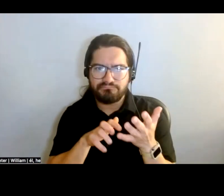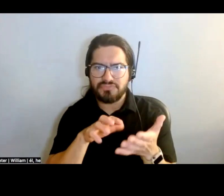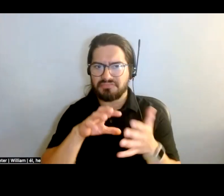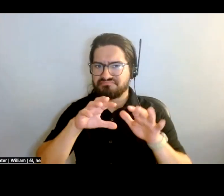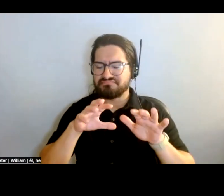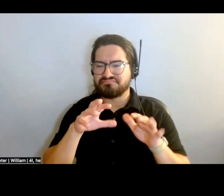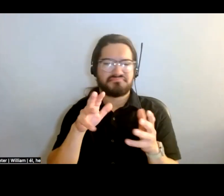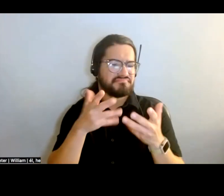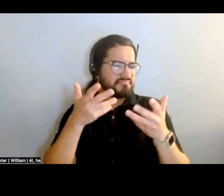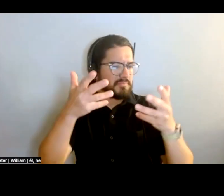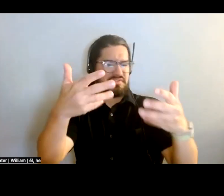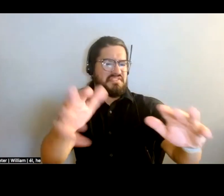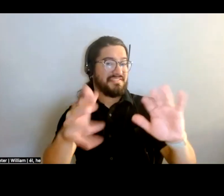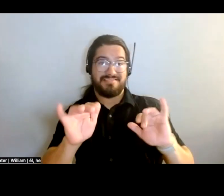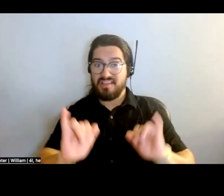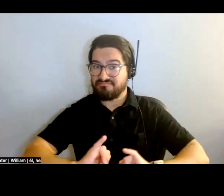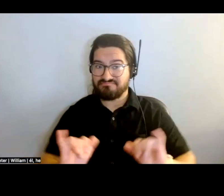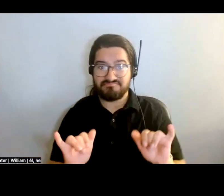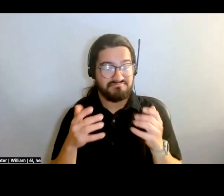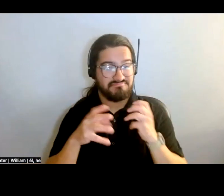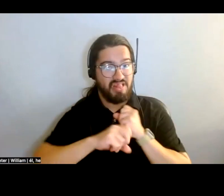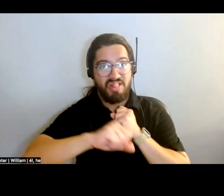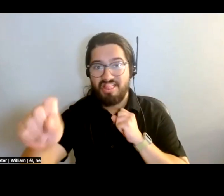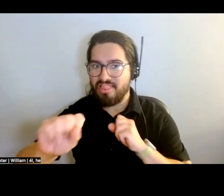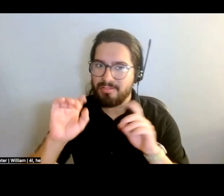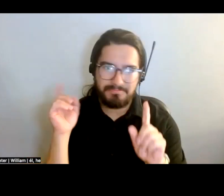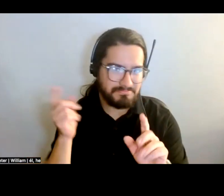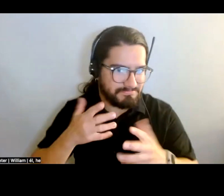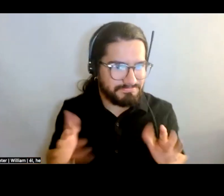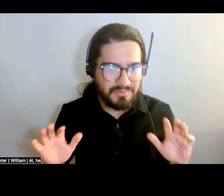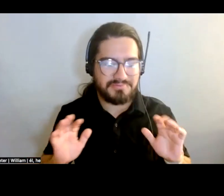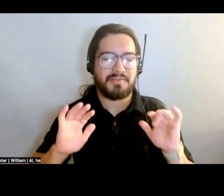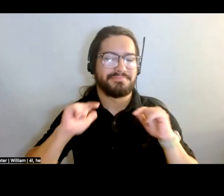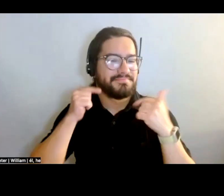of the poets who are who are going to be here today, gracing us with your presence.